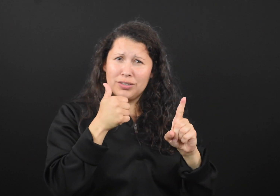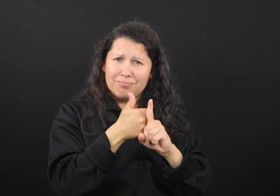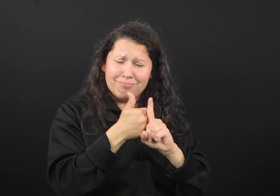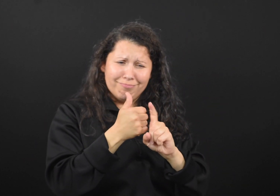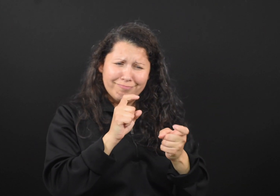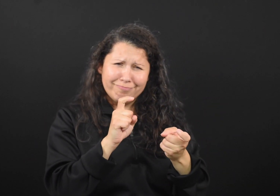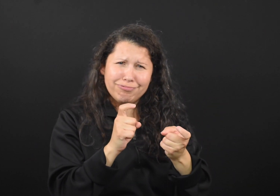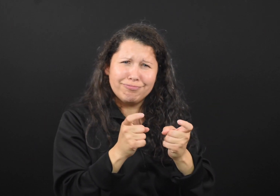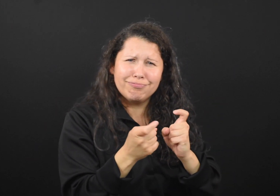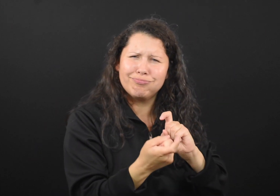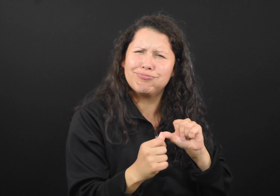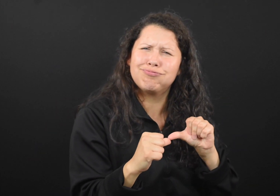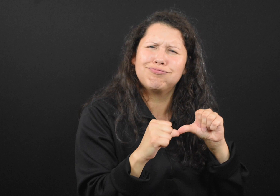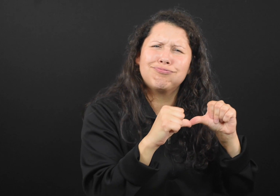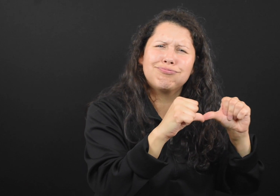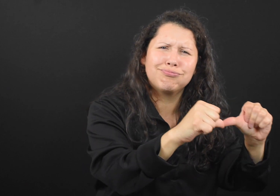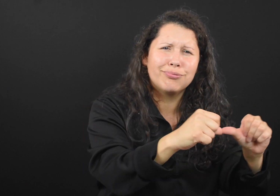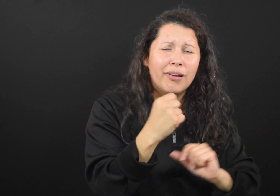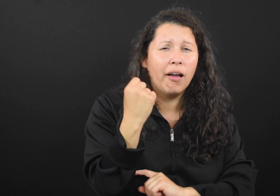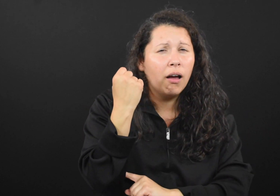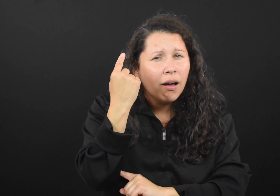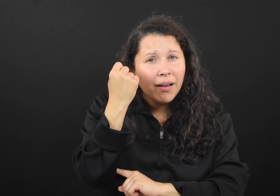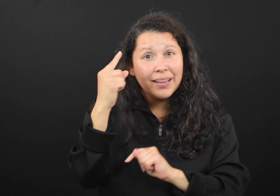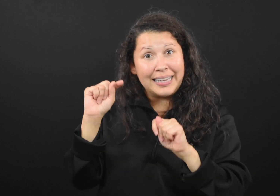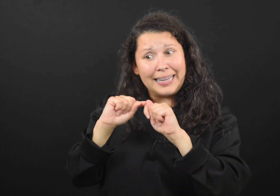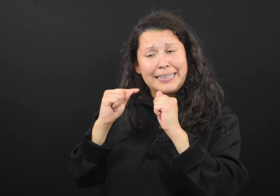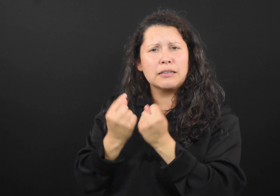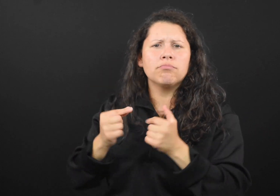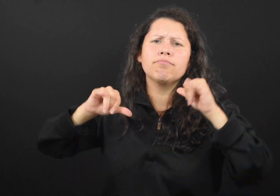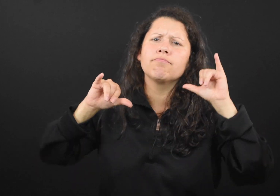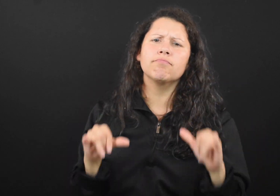Strategies may continue to change, but the team remains committed to